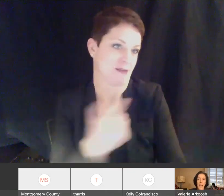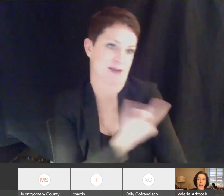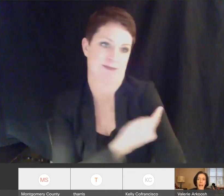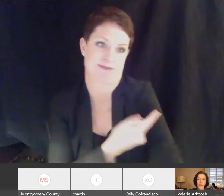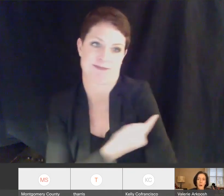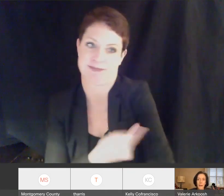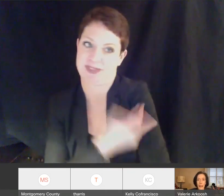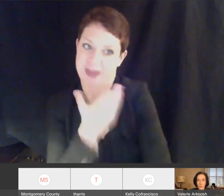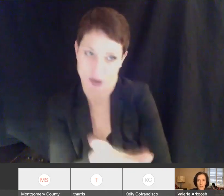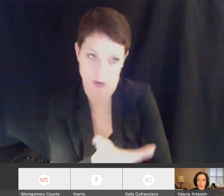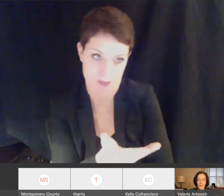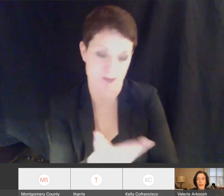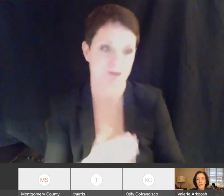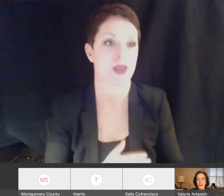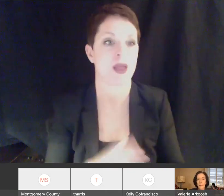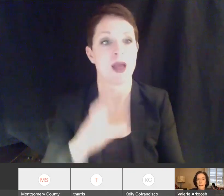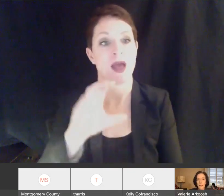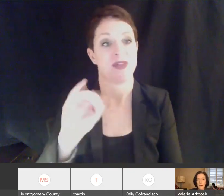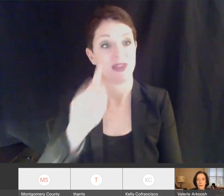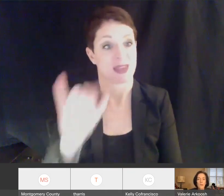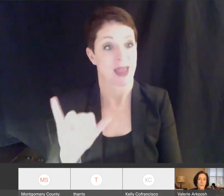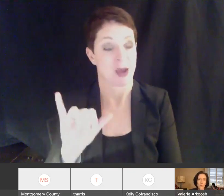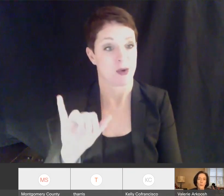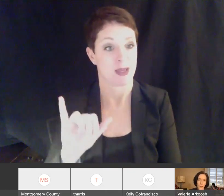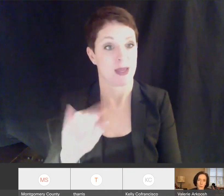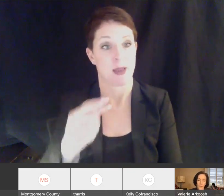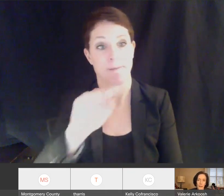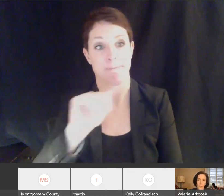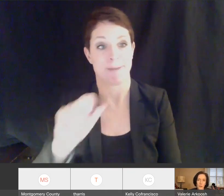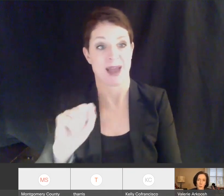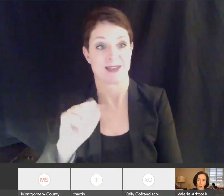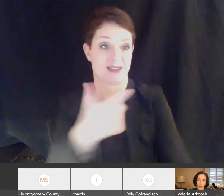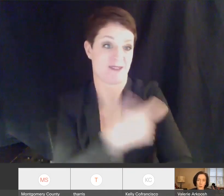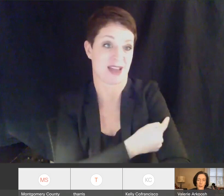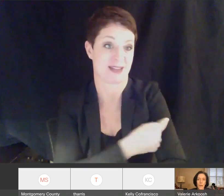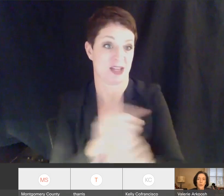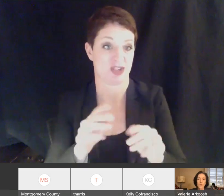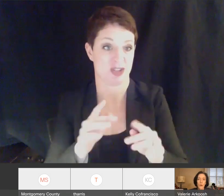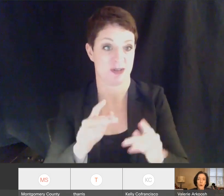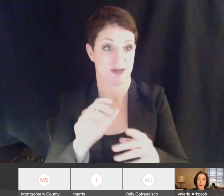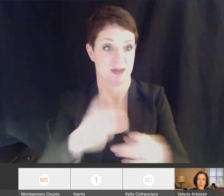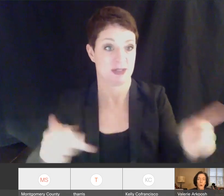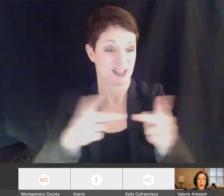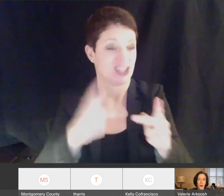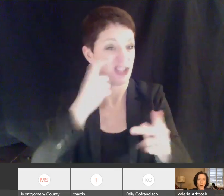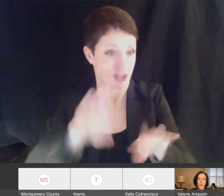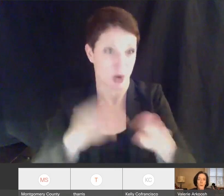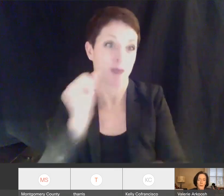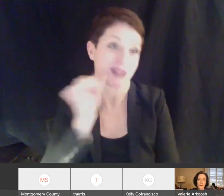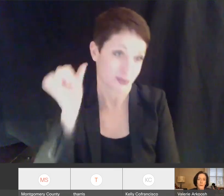And our County mass vaccination site just opened yesterday, as you heard. So you know our hope is